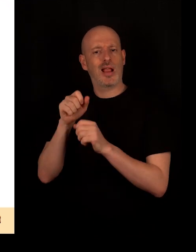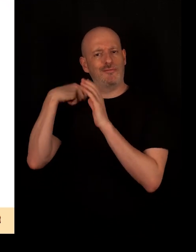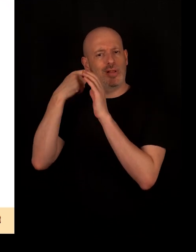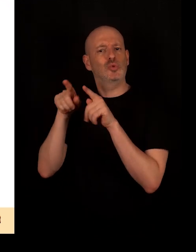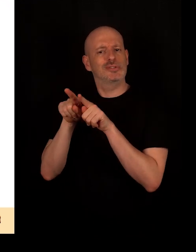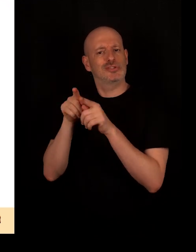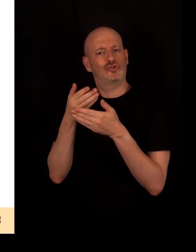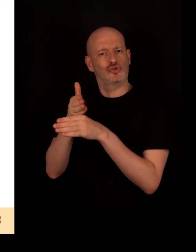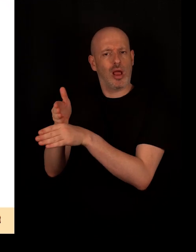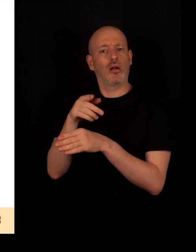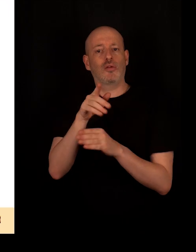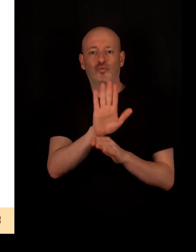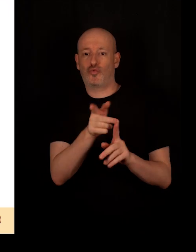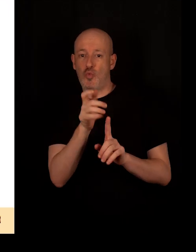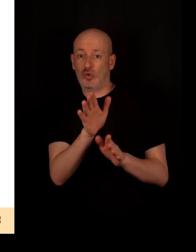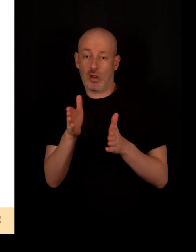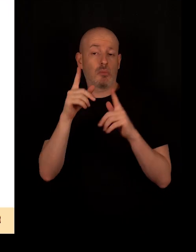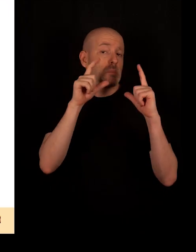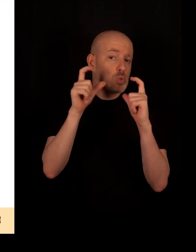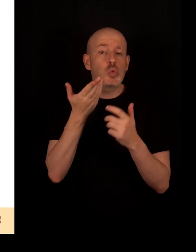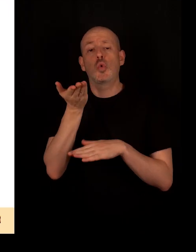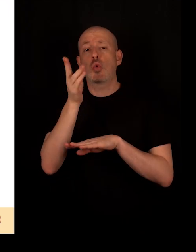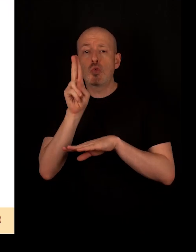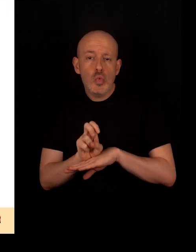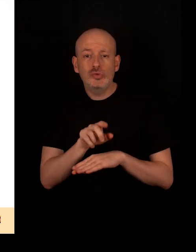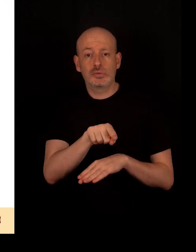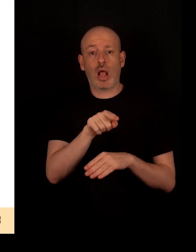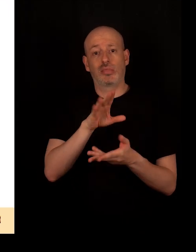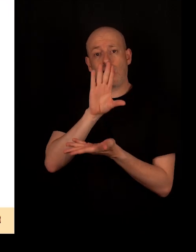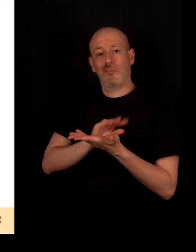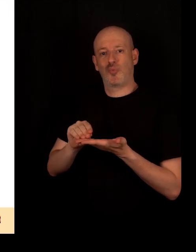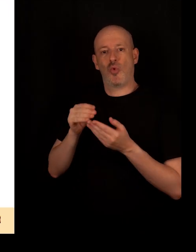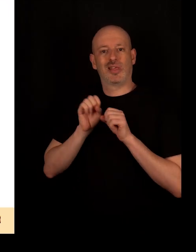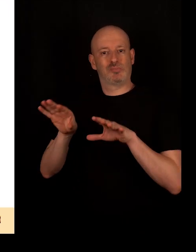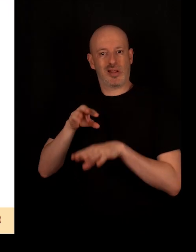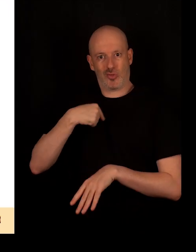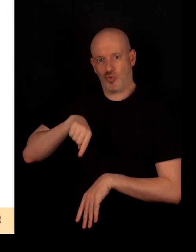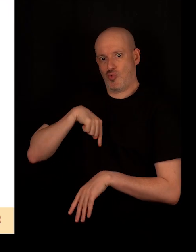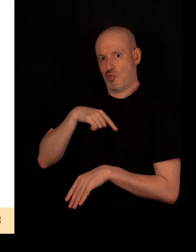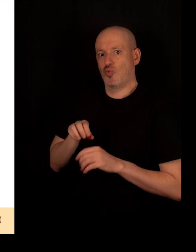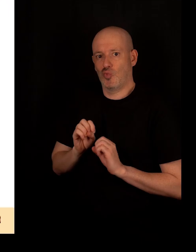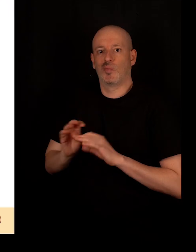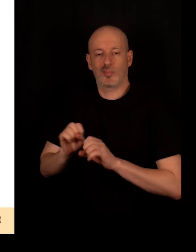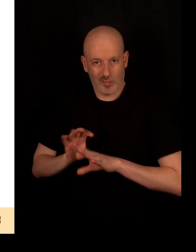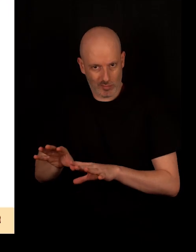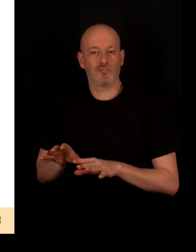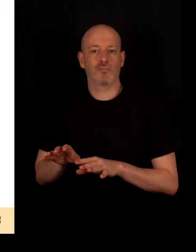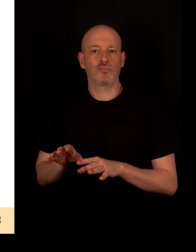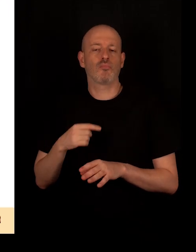from your side, a picture or use that in our report or our dissemination.